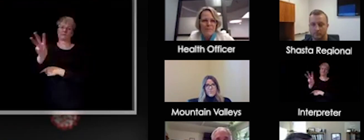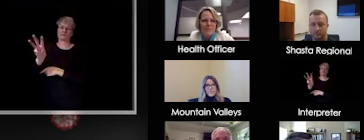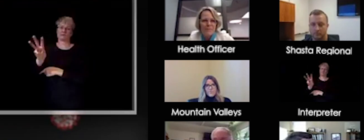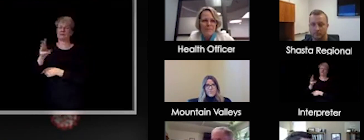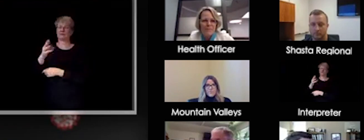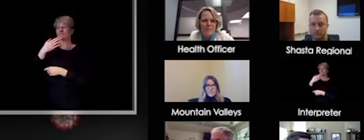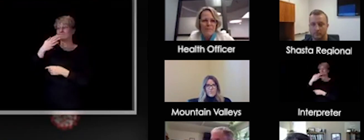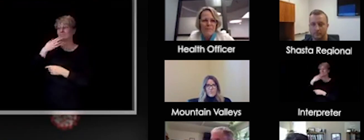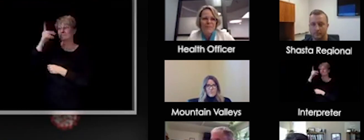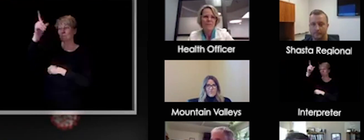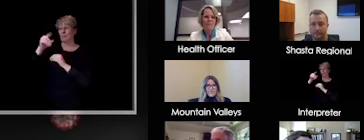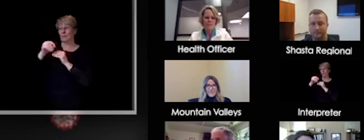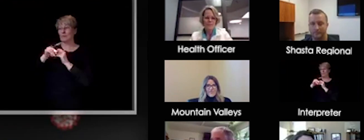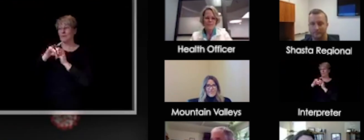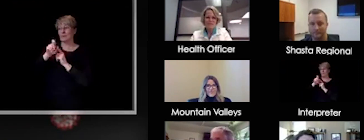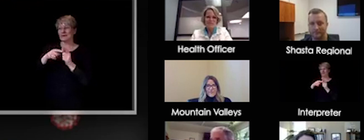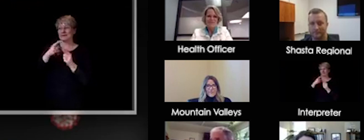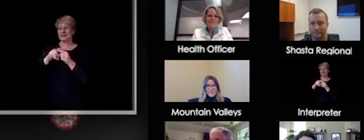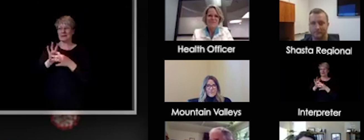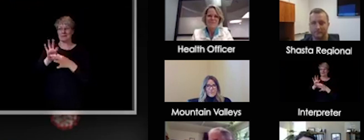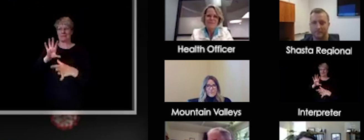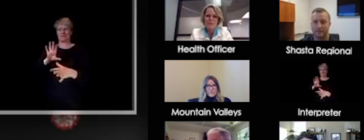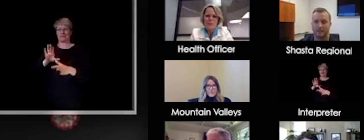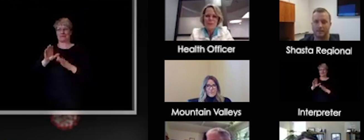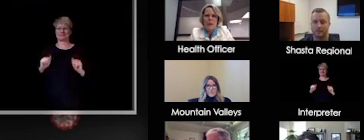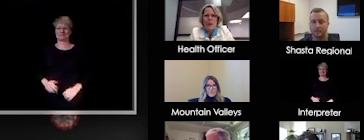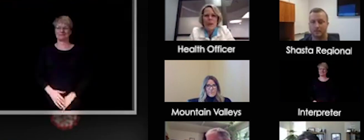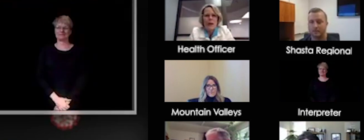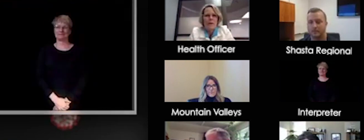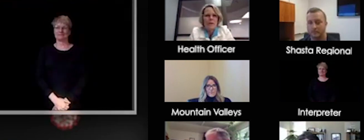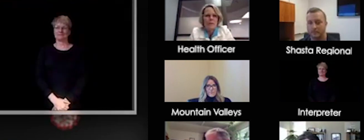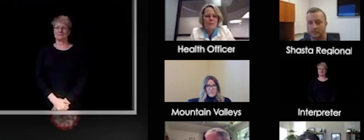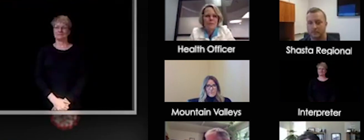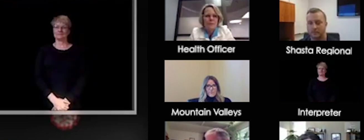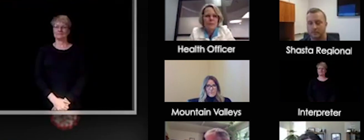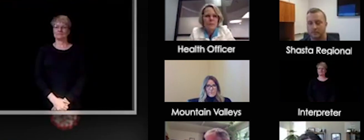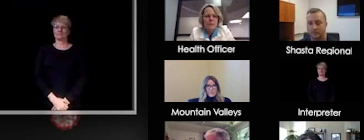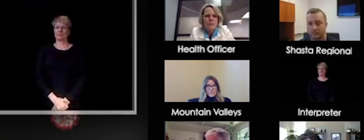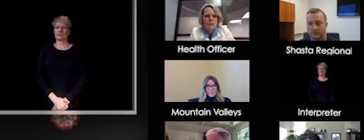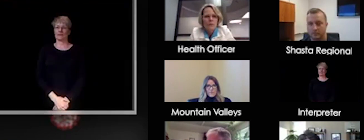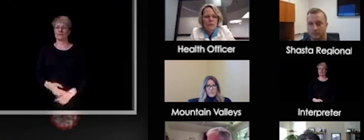for you and then I will leave you alone. We’ve had four deaths. How do you determine the